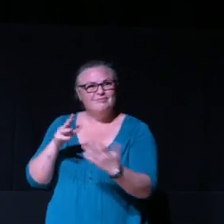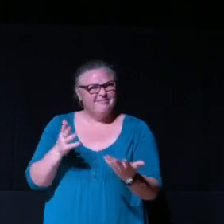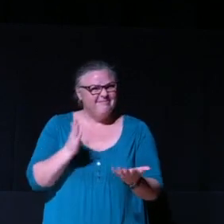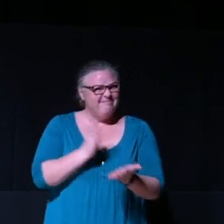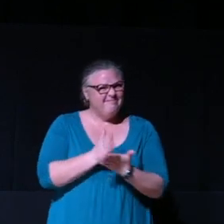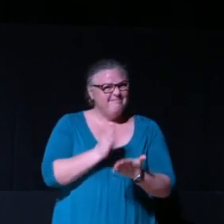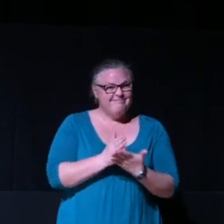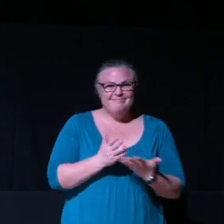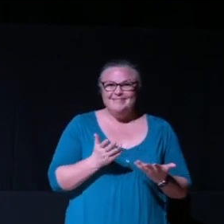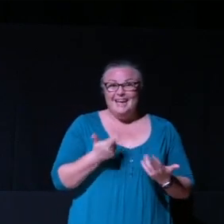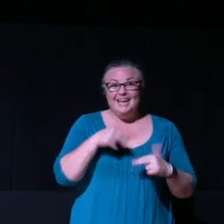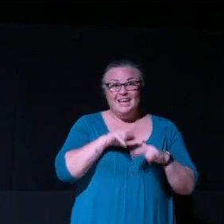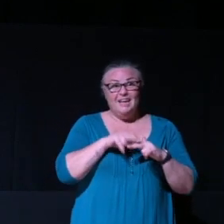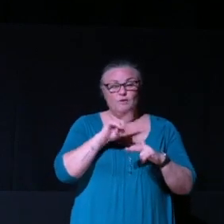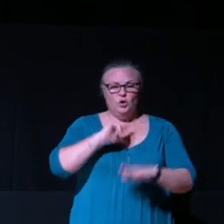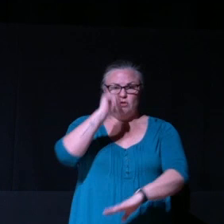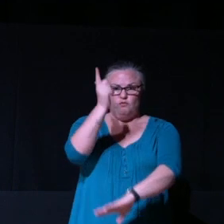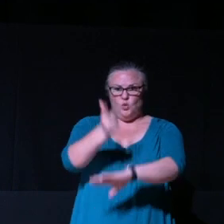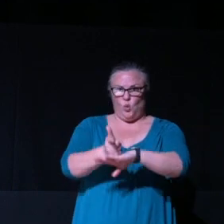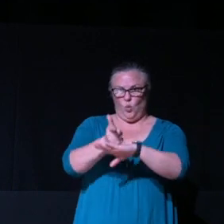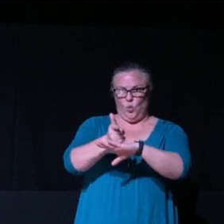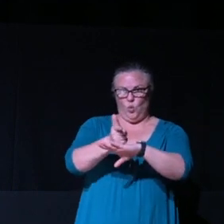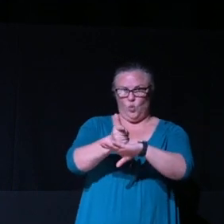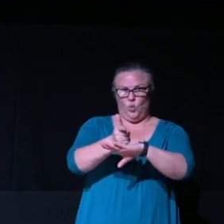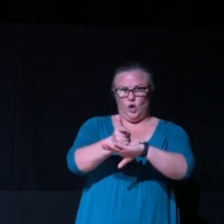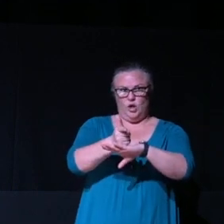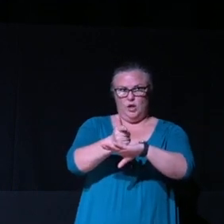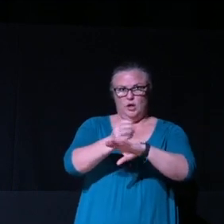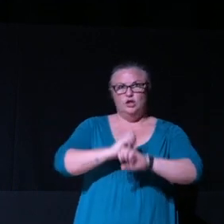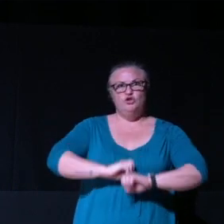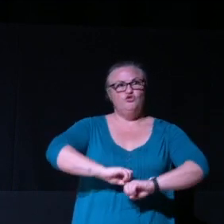Once you record that and then stream it out like to the rest of the world, it becomes a different thing.